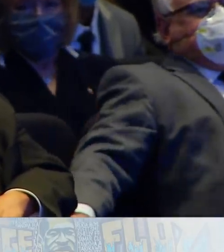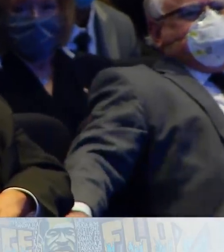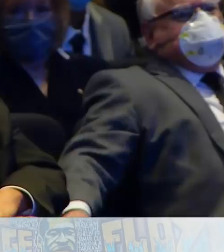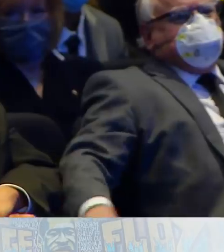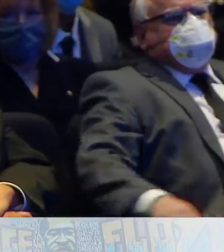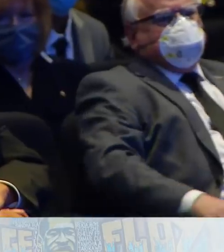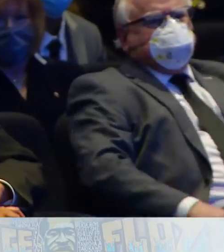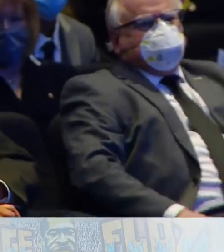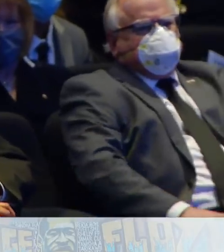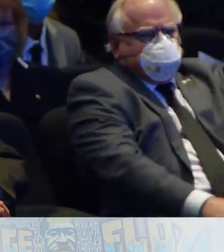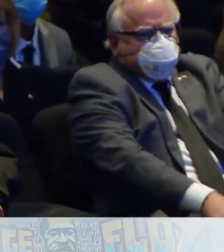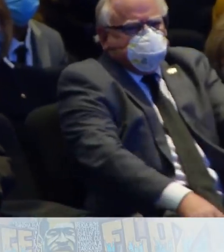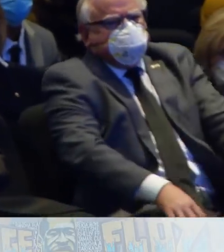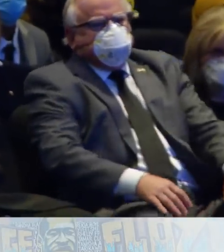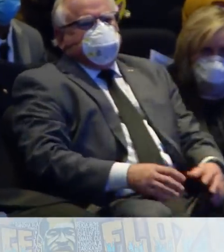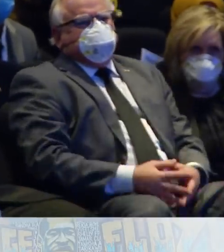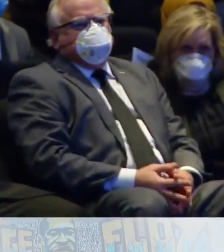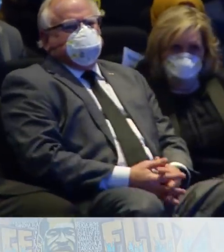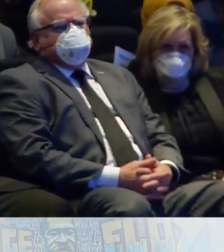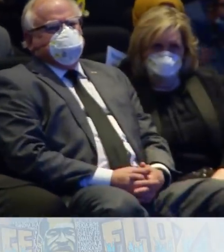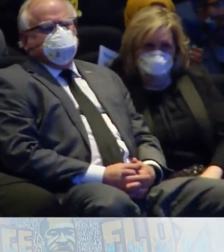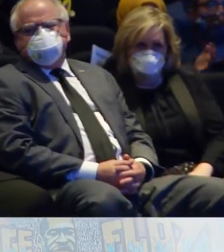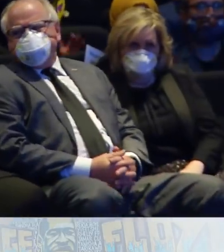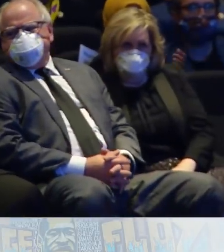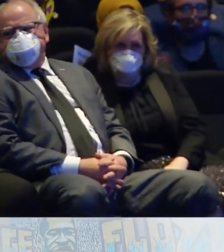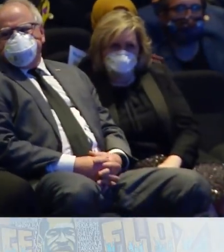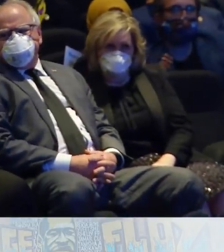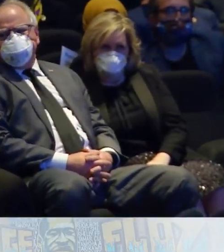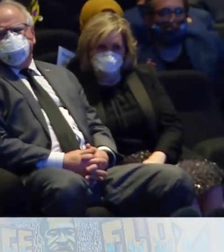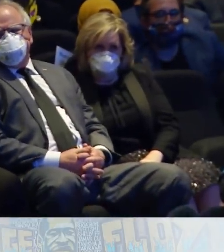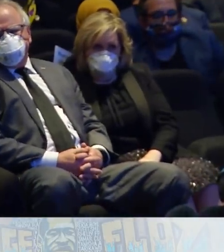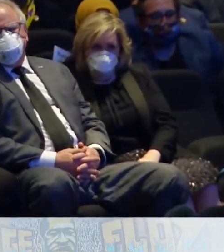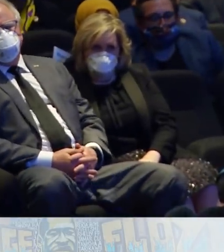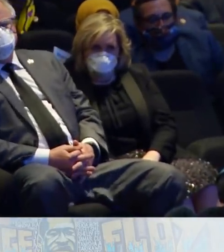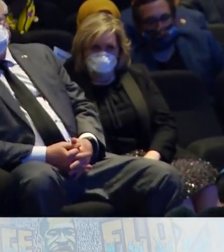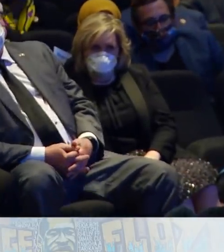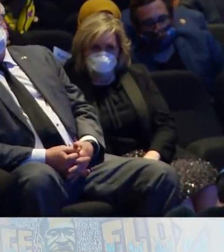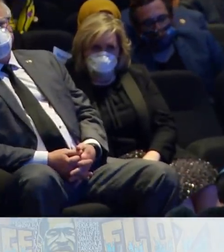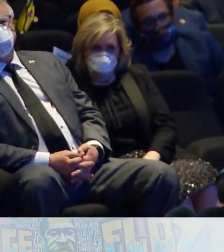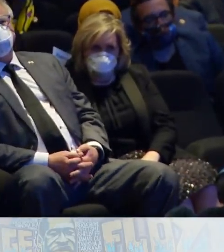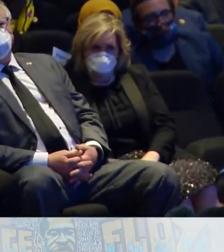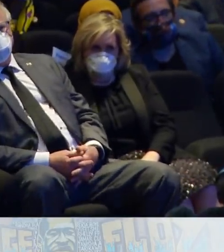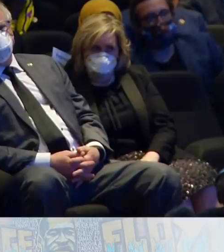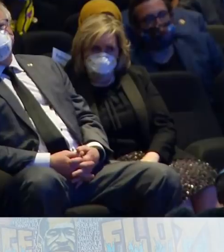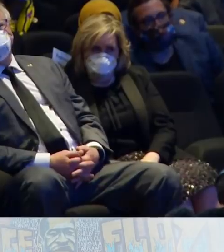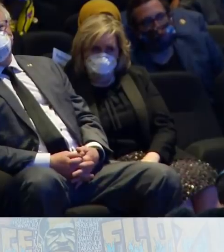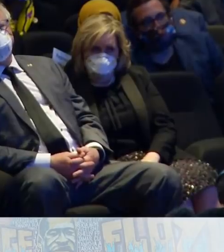DREAM. WELL, WE'RE GOING TO GO BACK